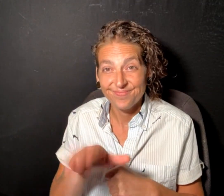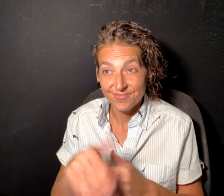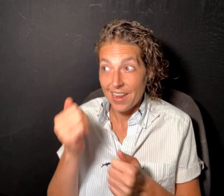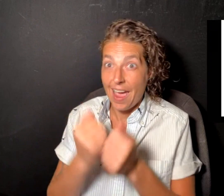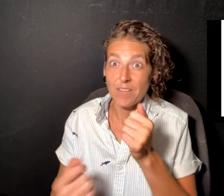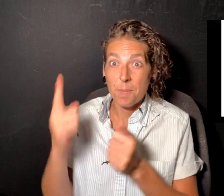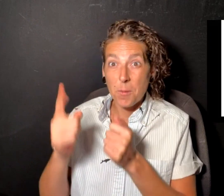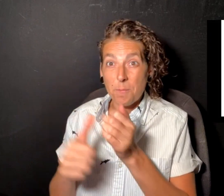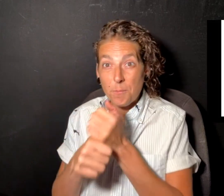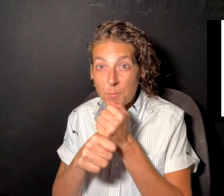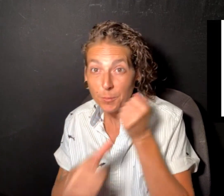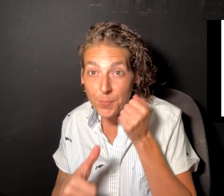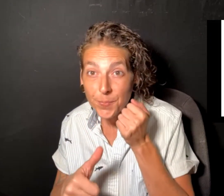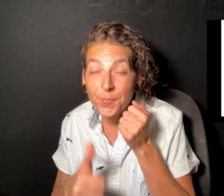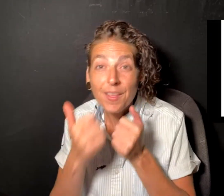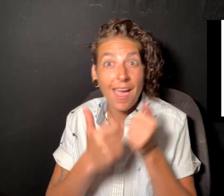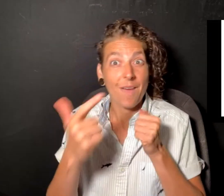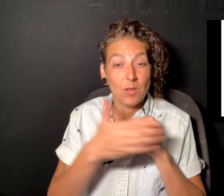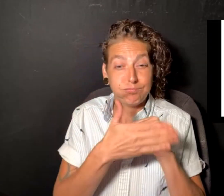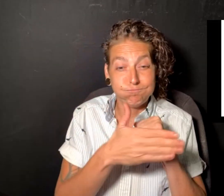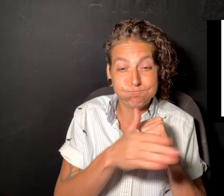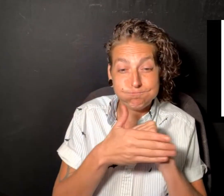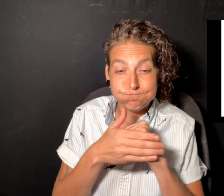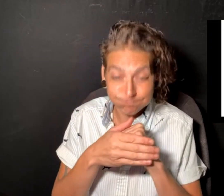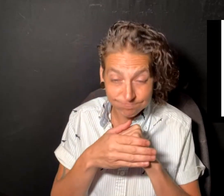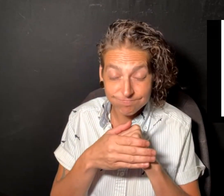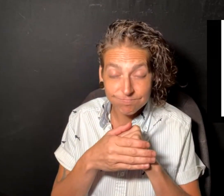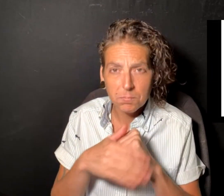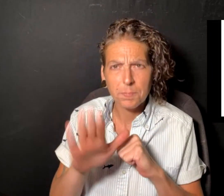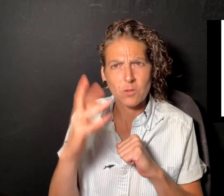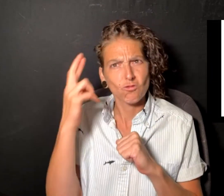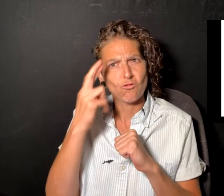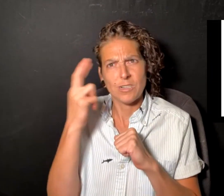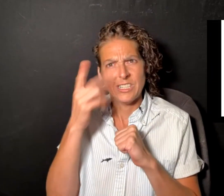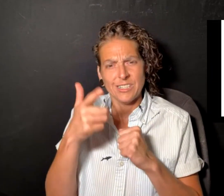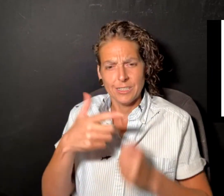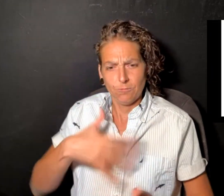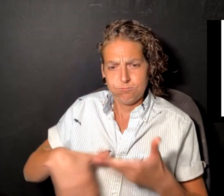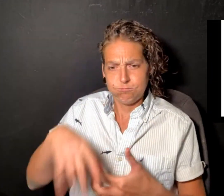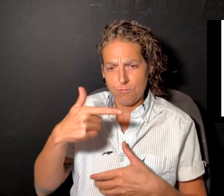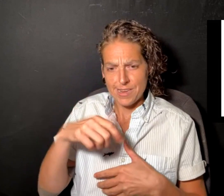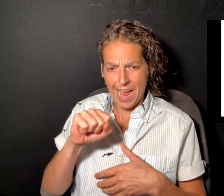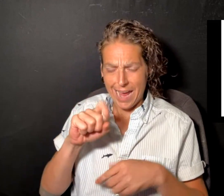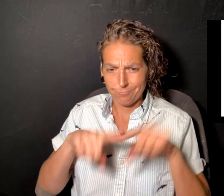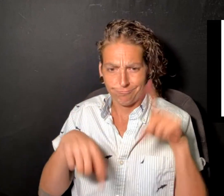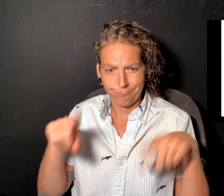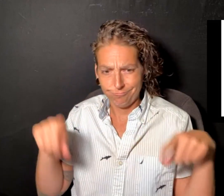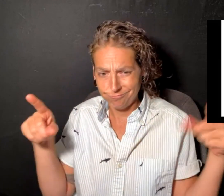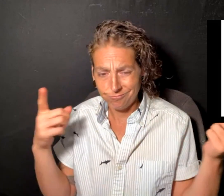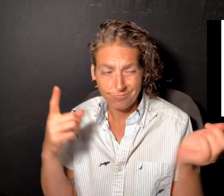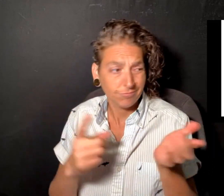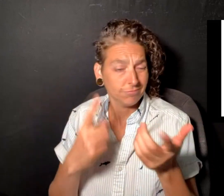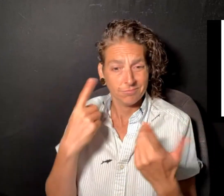Everybody poops and everybody farts. But the reason you pass gas, it varies,